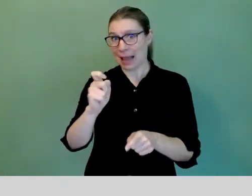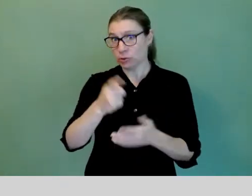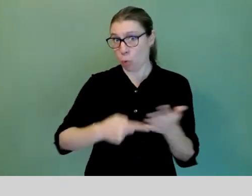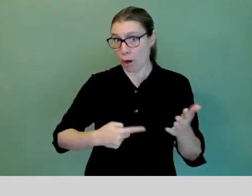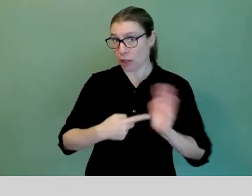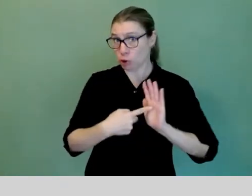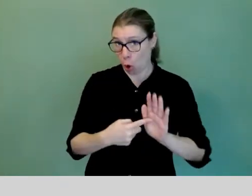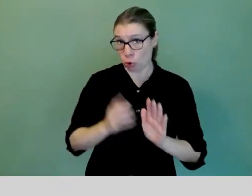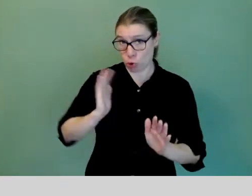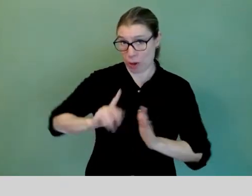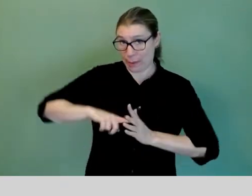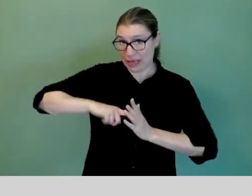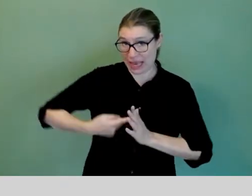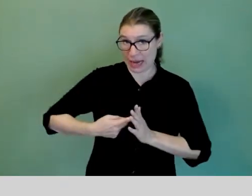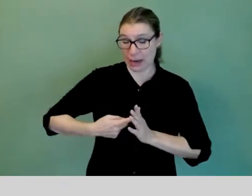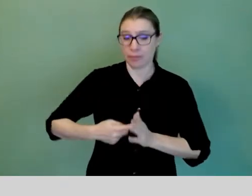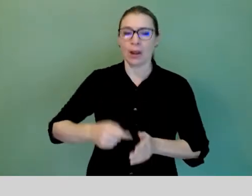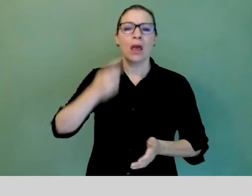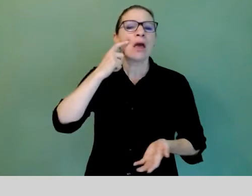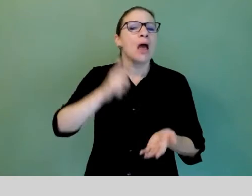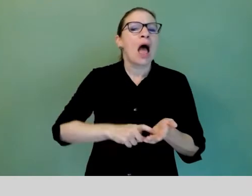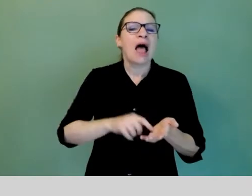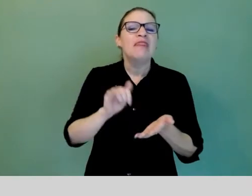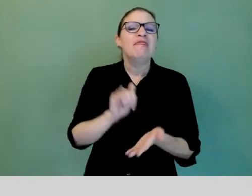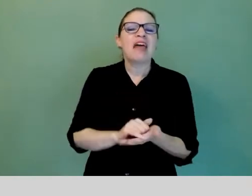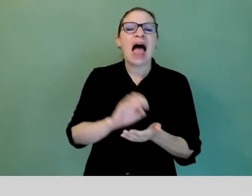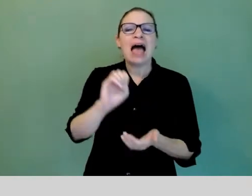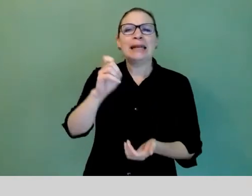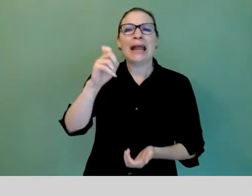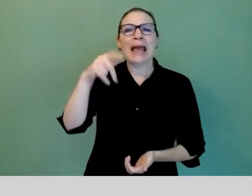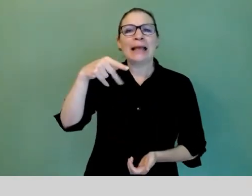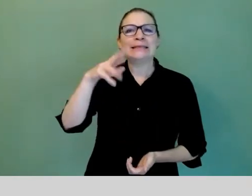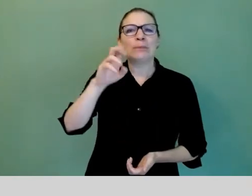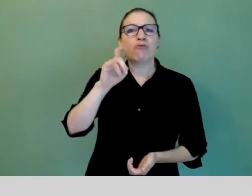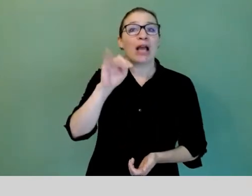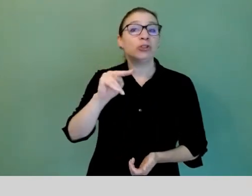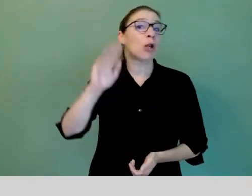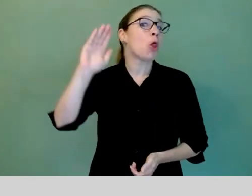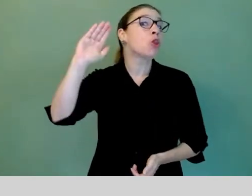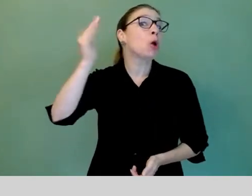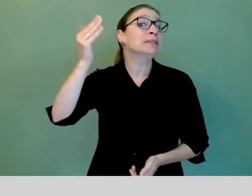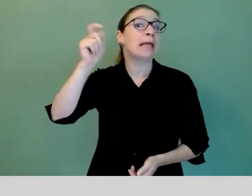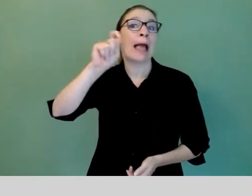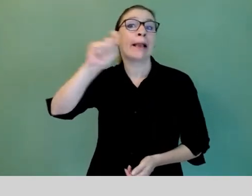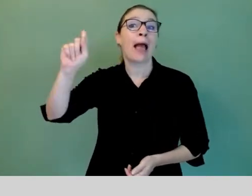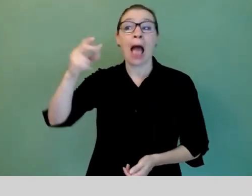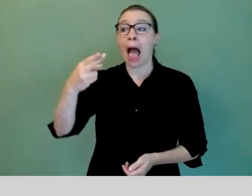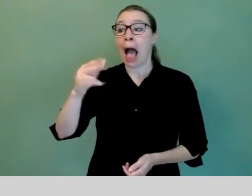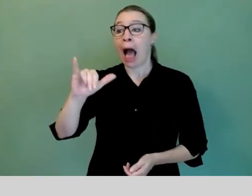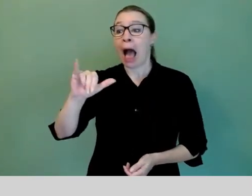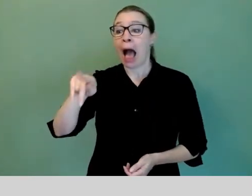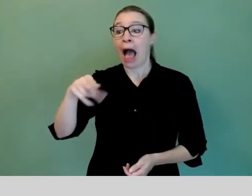You can see that this expression here looks like a hyphen, but actually it's a minus, a subtraction operator.